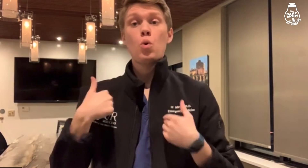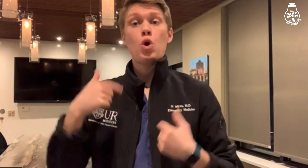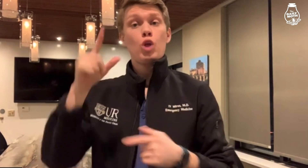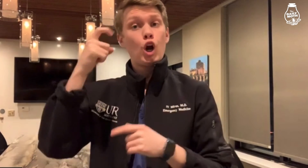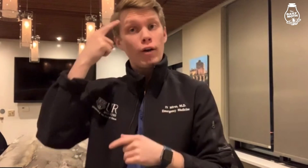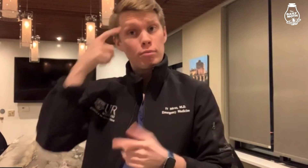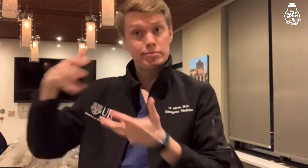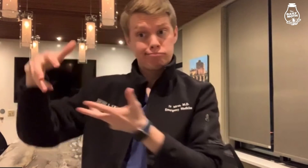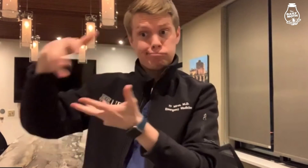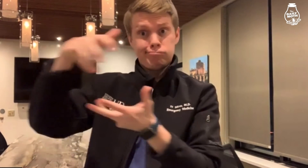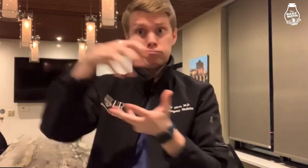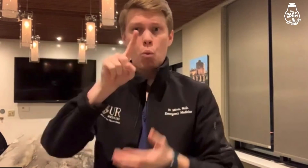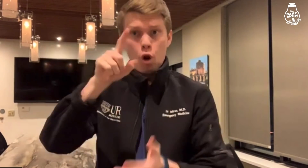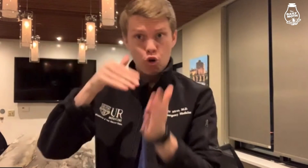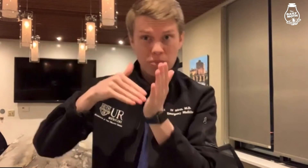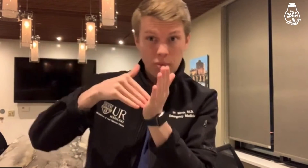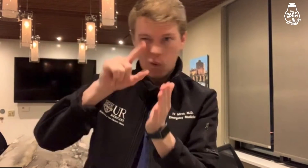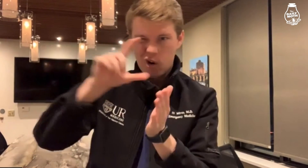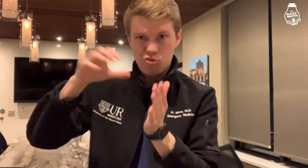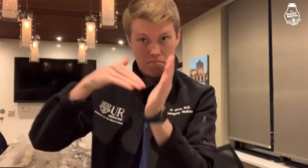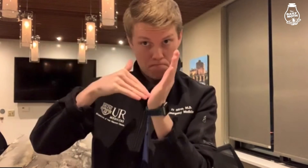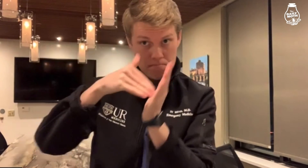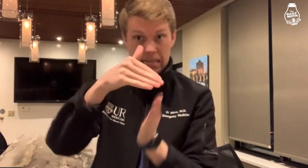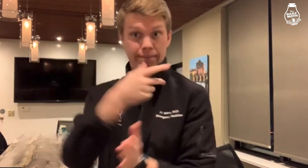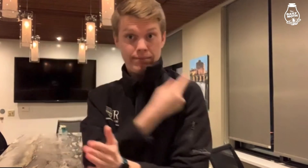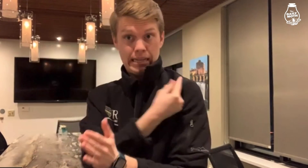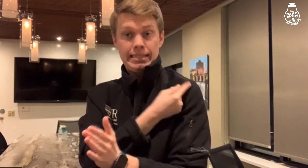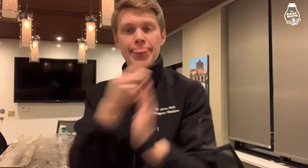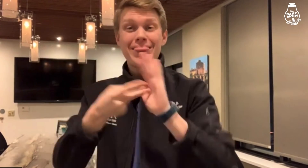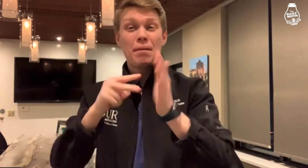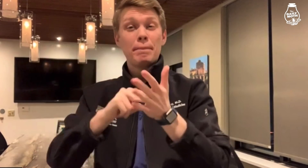The government has 100 million vaccines